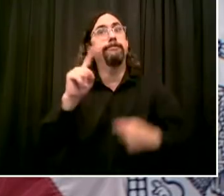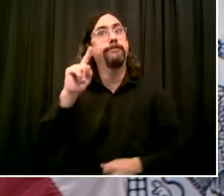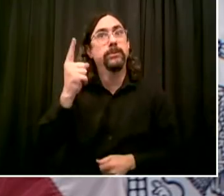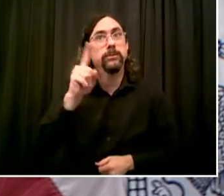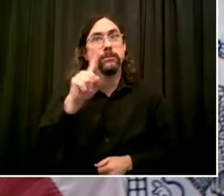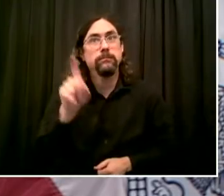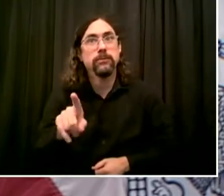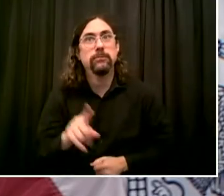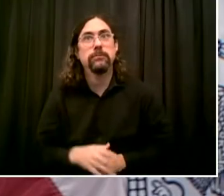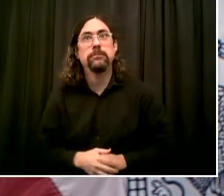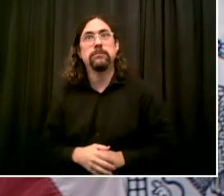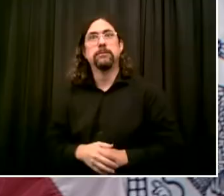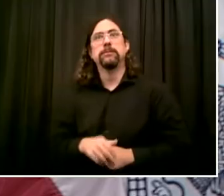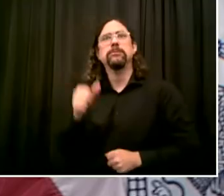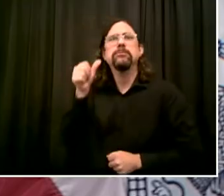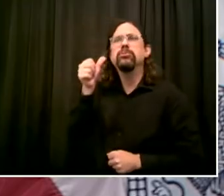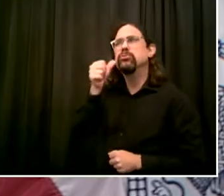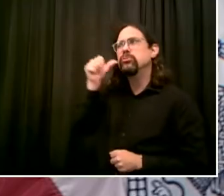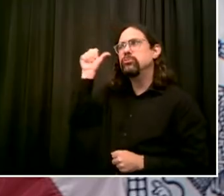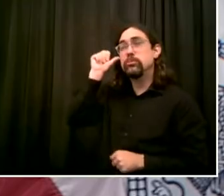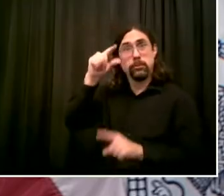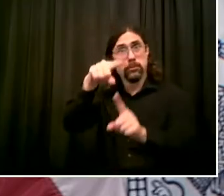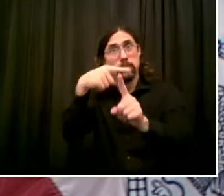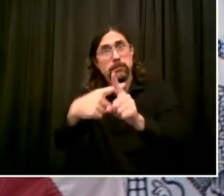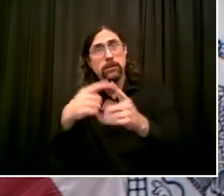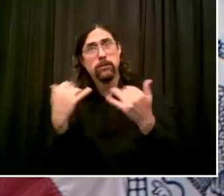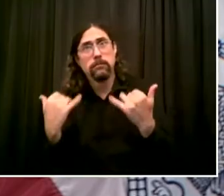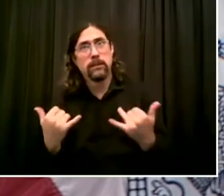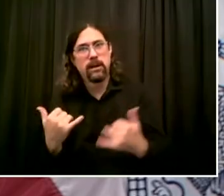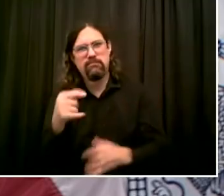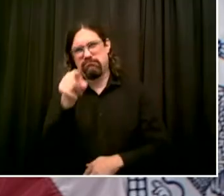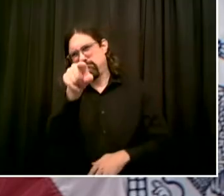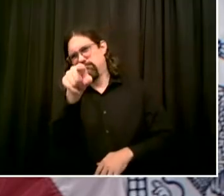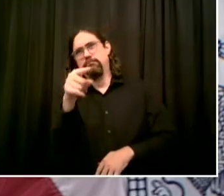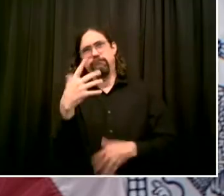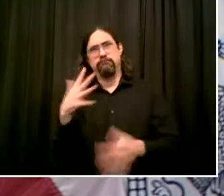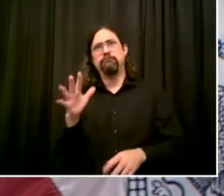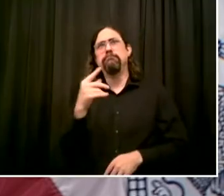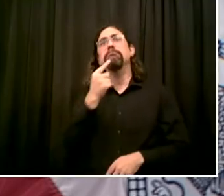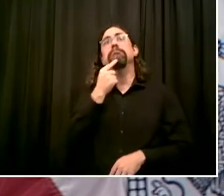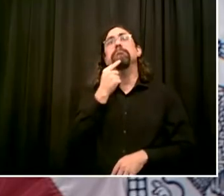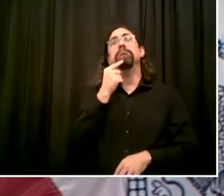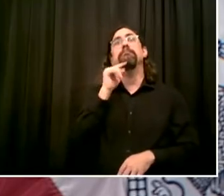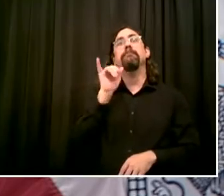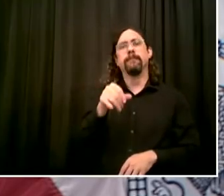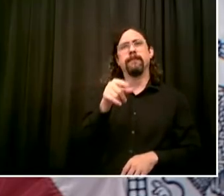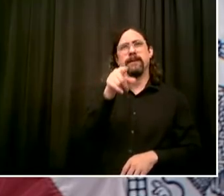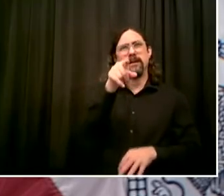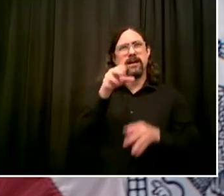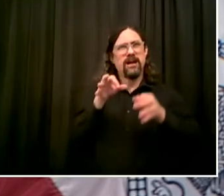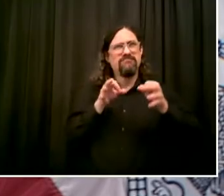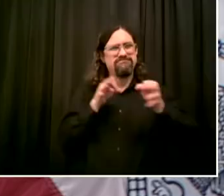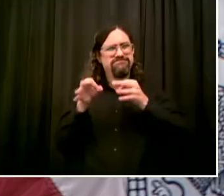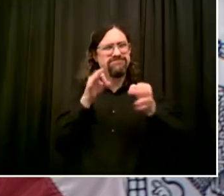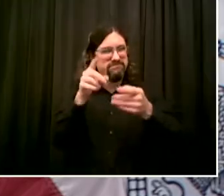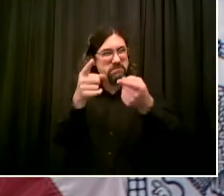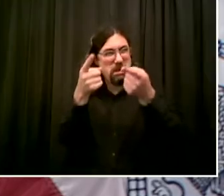FIRST ONE, YESTERDAY AND I THINK TODAY YOU MAY HAVE SAID